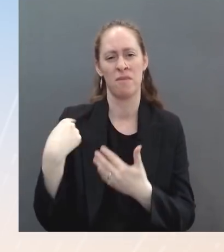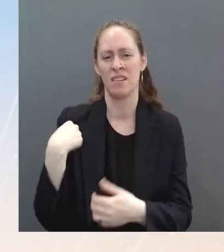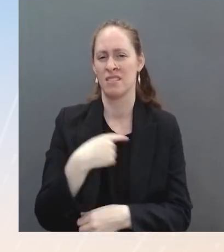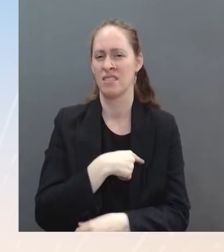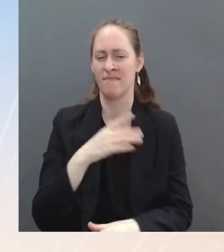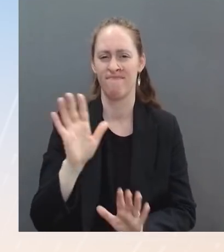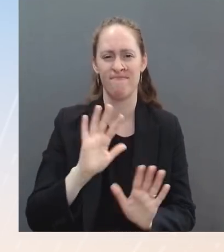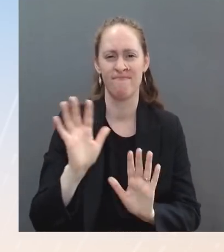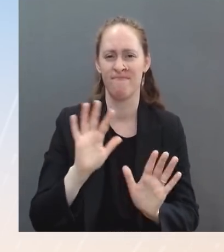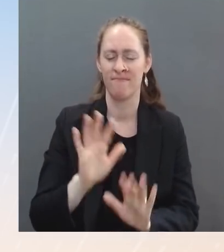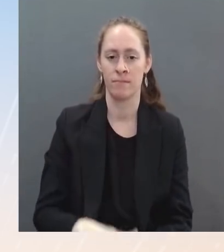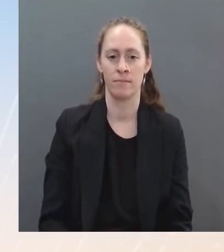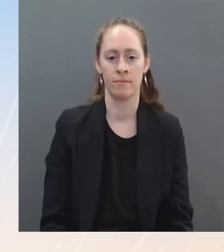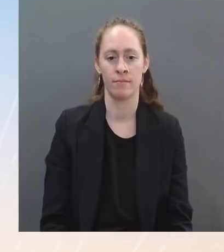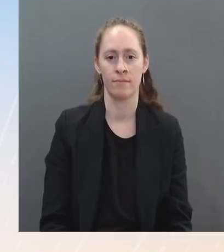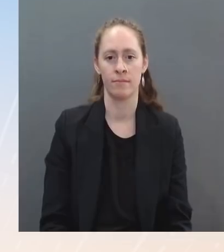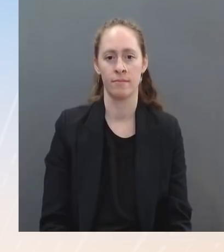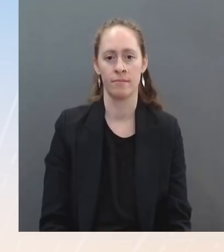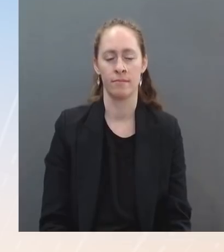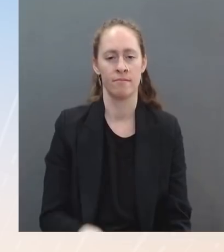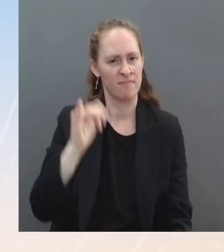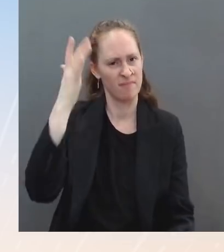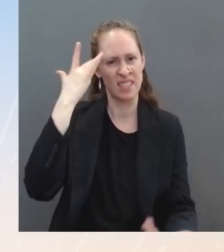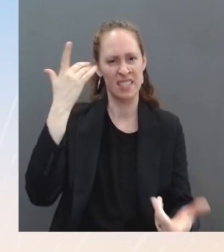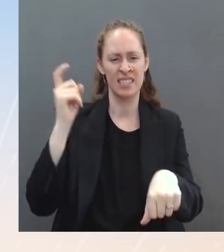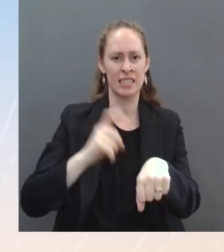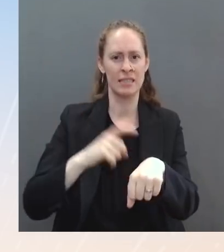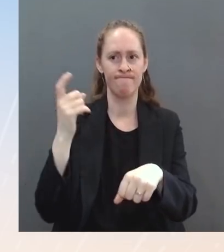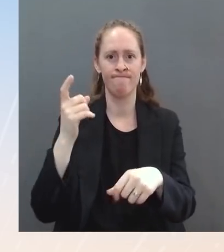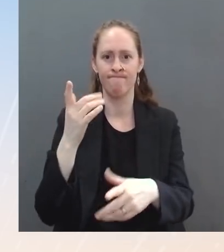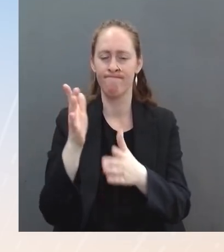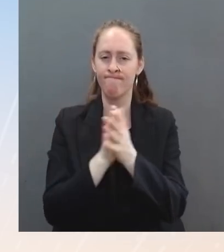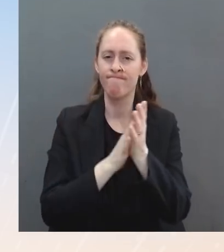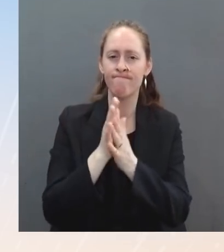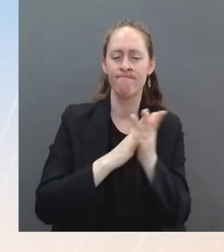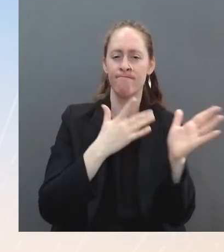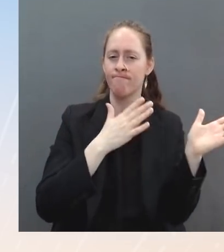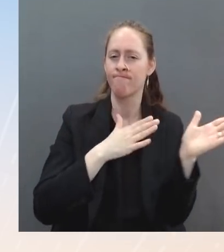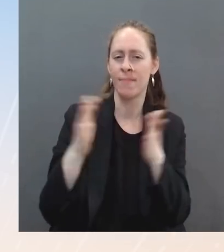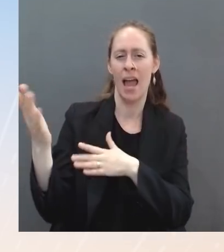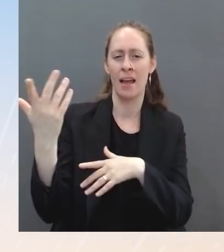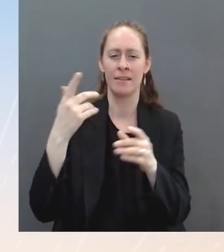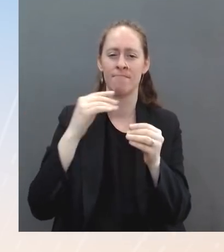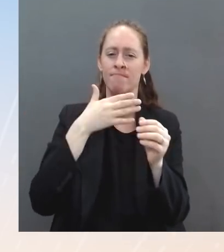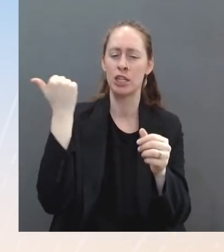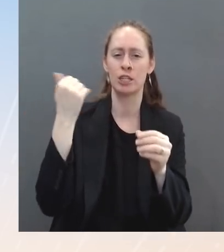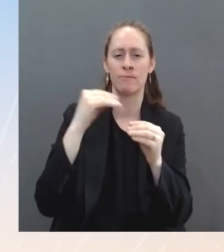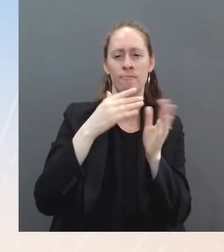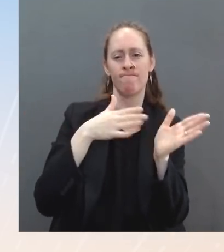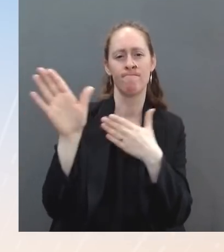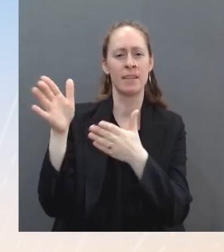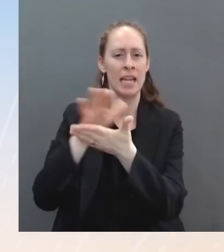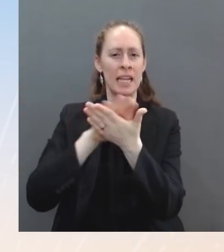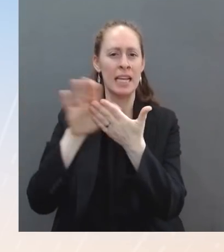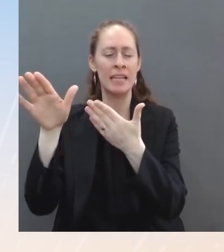to move us to clean energy sources of energy that we can make here in the United States.